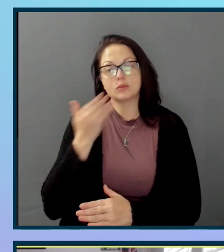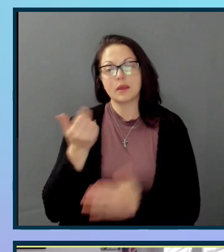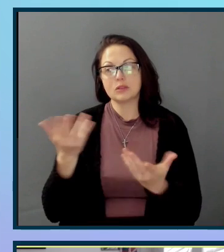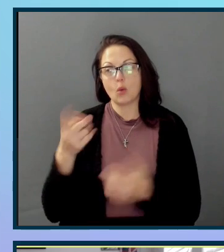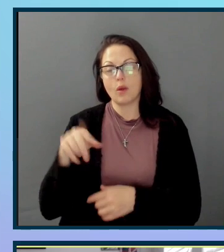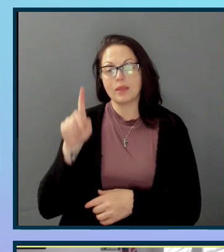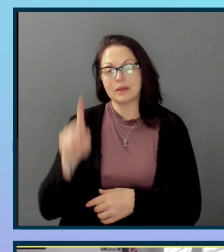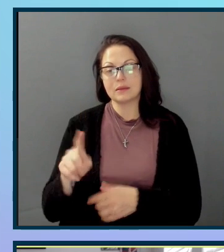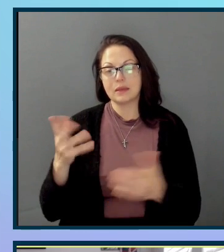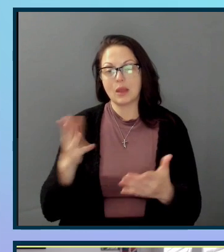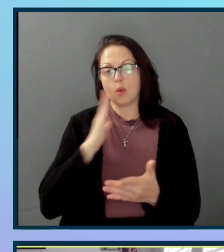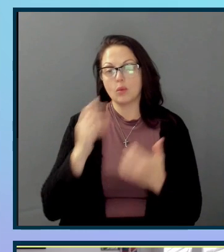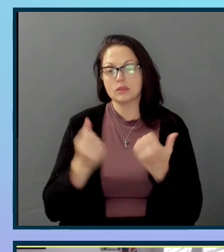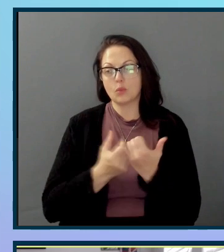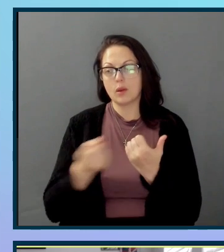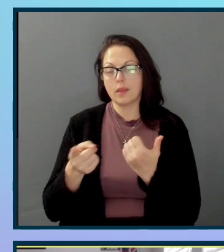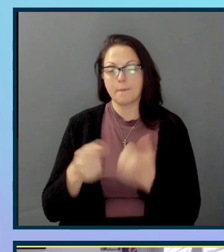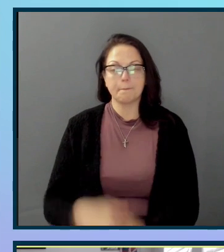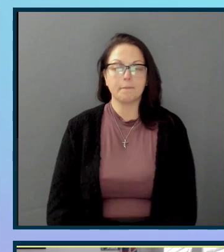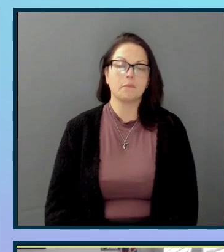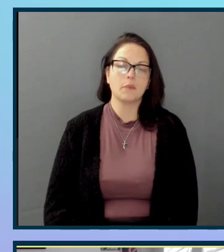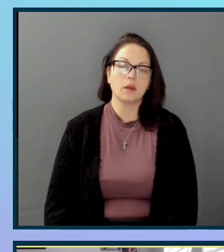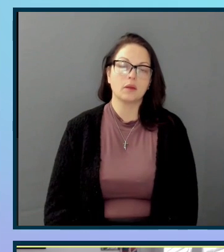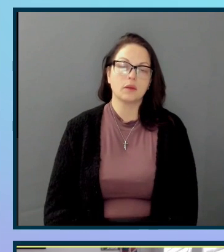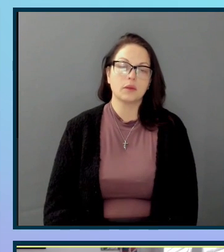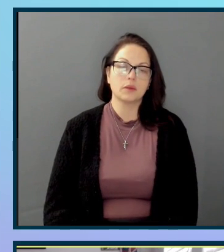and give them the best experience. So adapt to them.